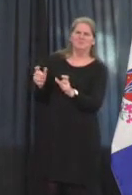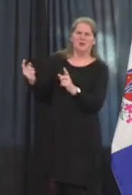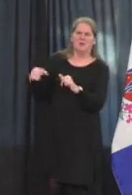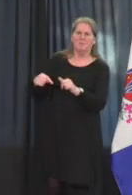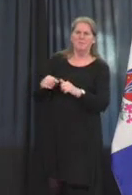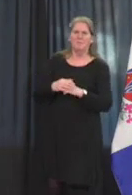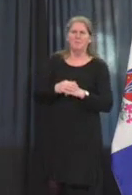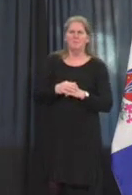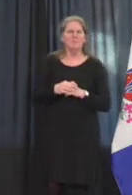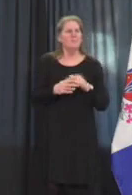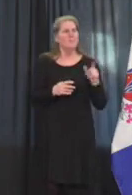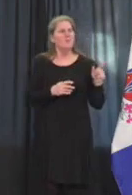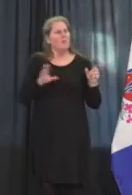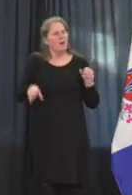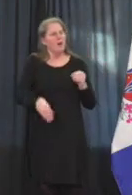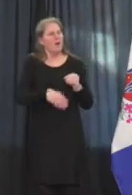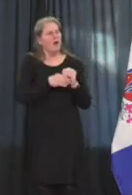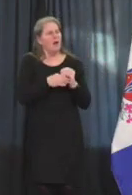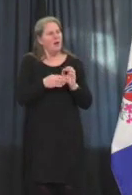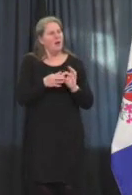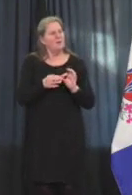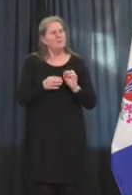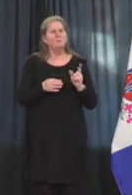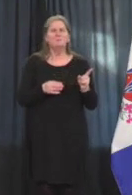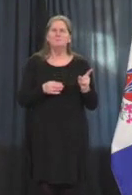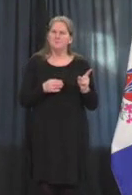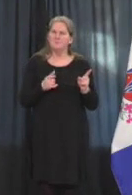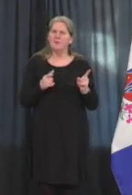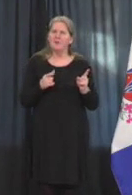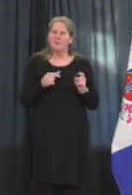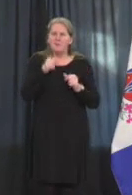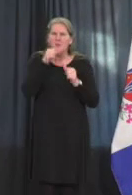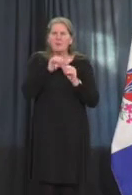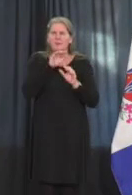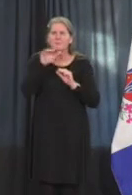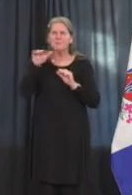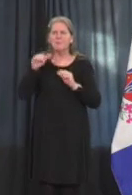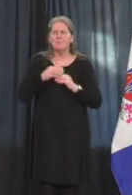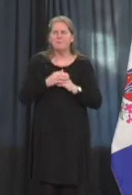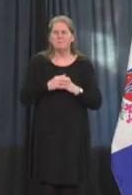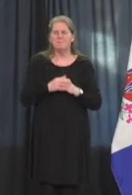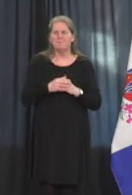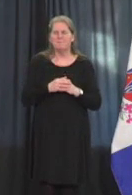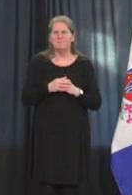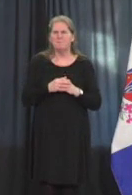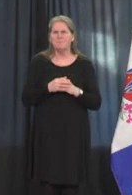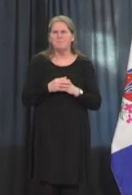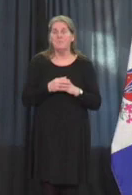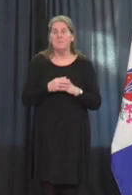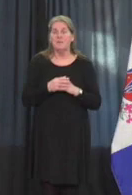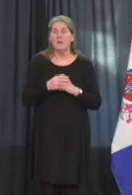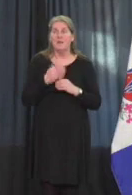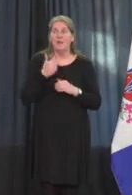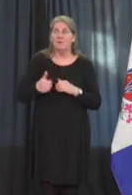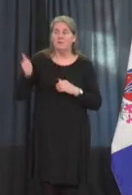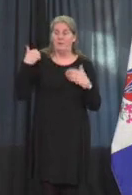I CAN JUST ADD PERHAPS A LITTLE REMINDER WHICH IS THAT THE ADVICE OF THE CHIEF MEDICAL